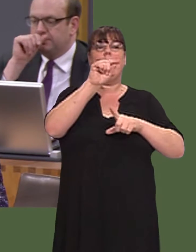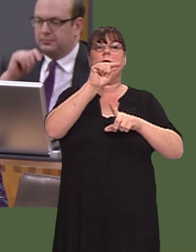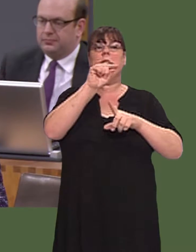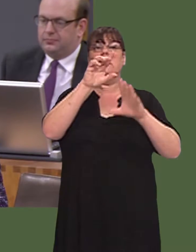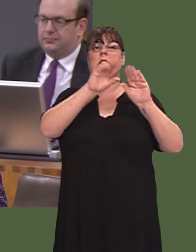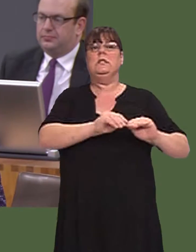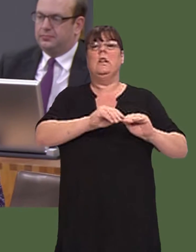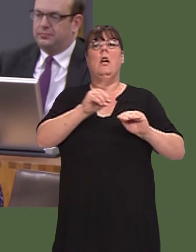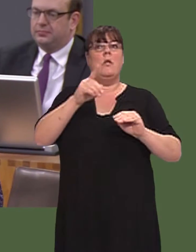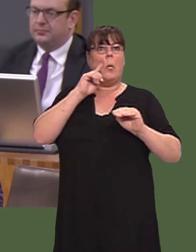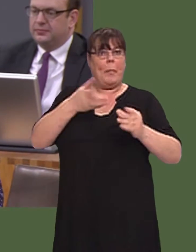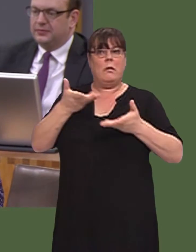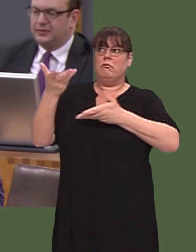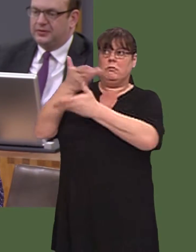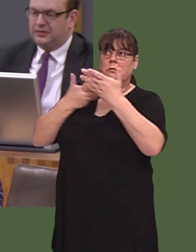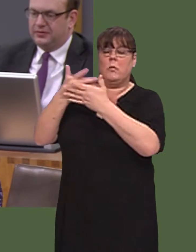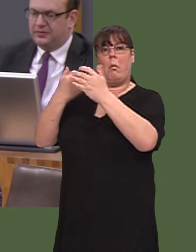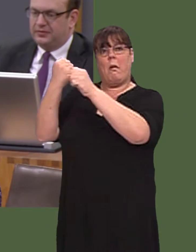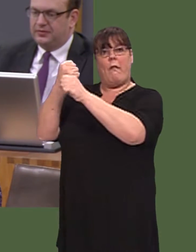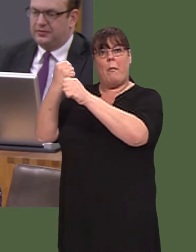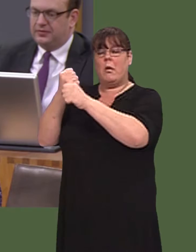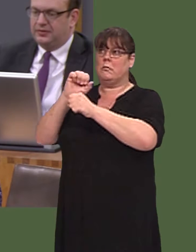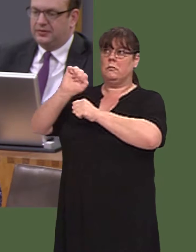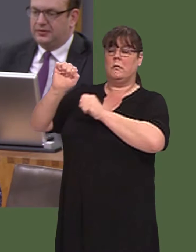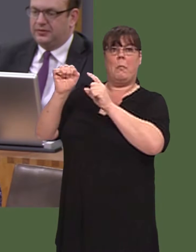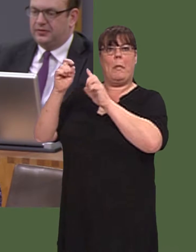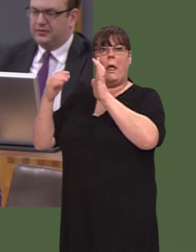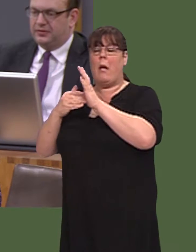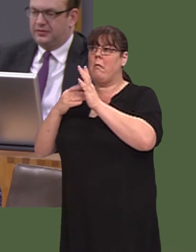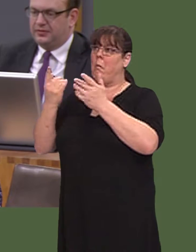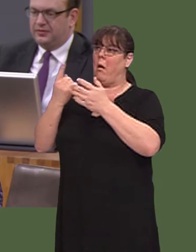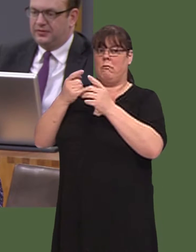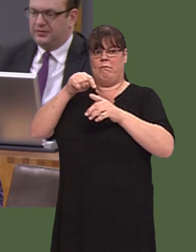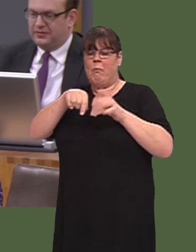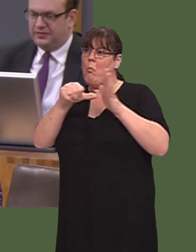What discussion has your Government had with the Prime Minister about this issue, and will